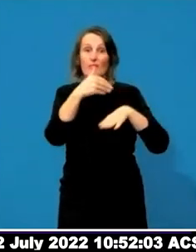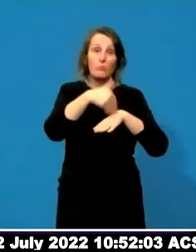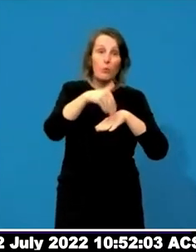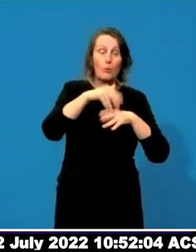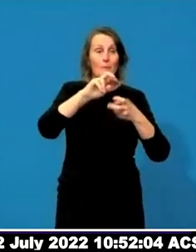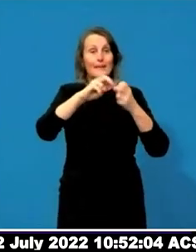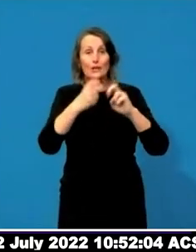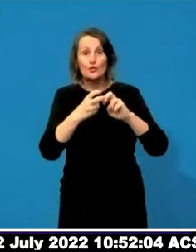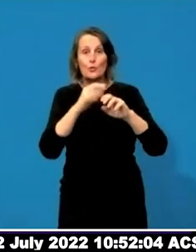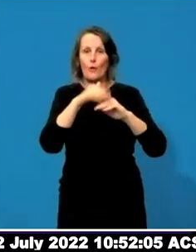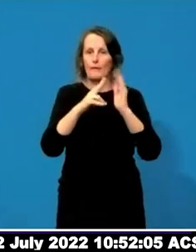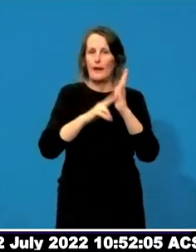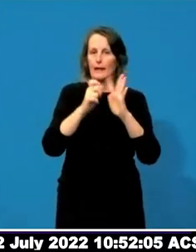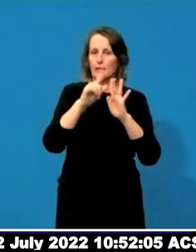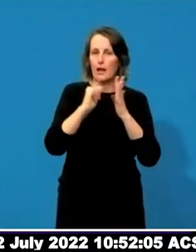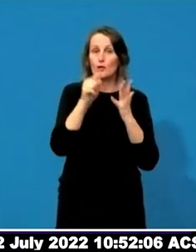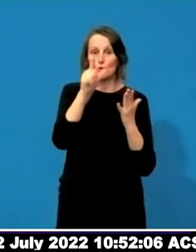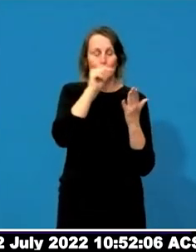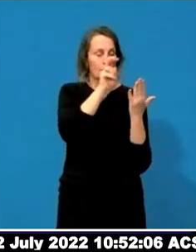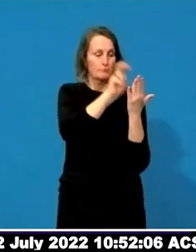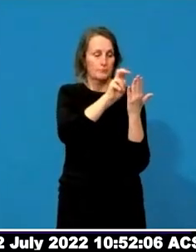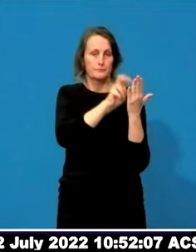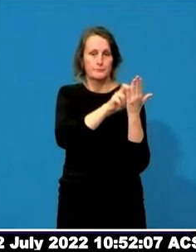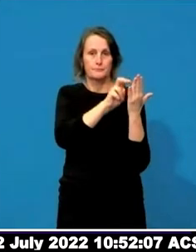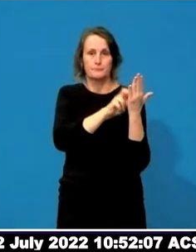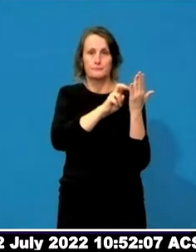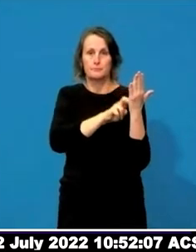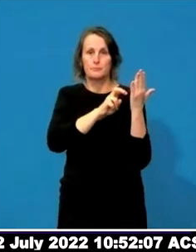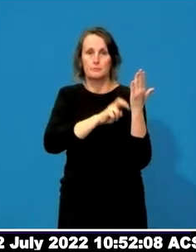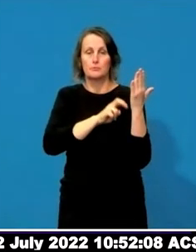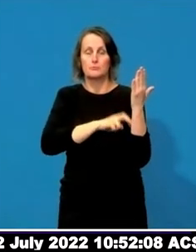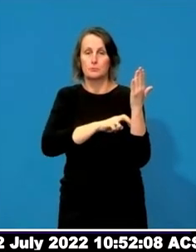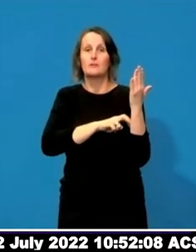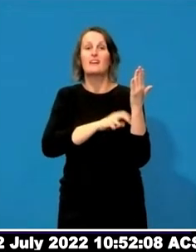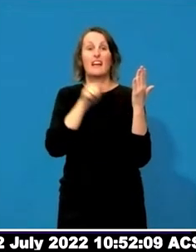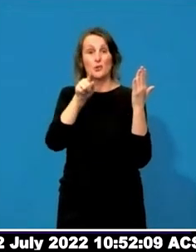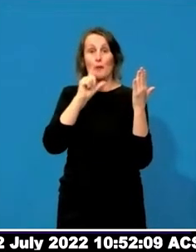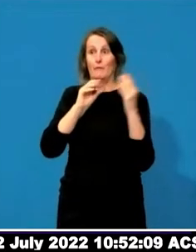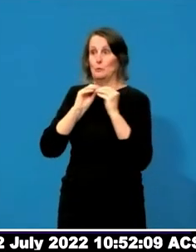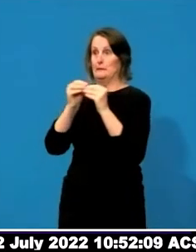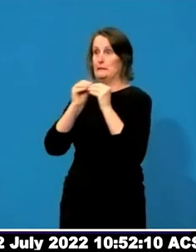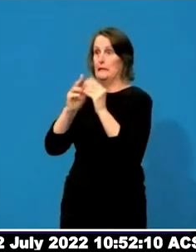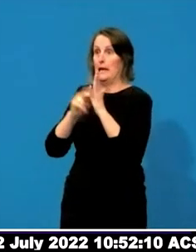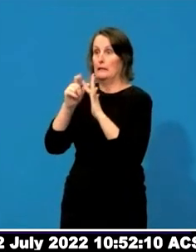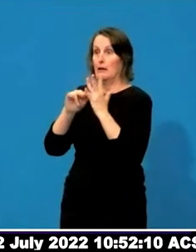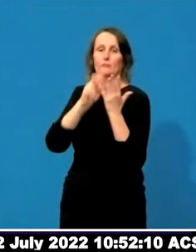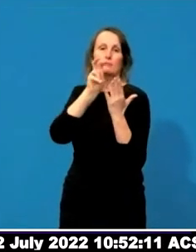for that person of your office - office's dealings with the NDIS on their behalf? Yes, yes, definitely.